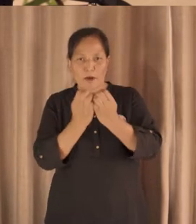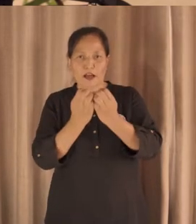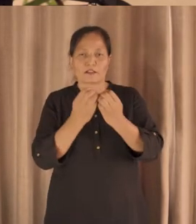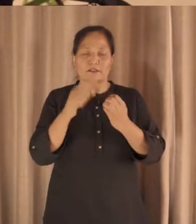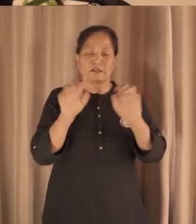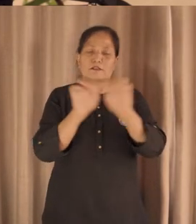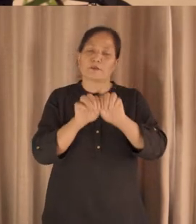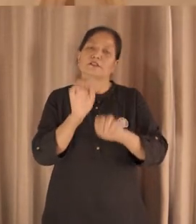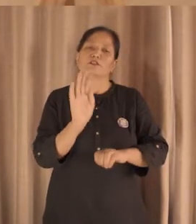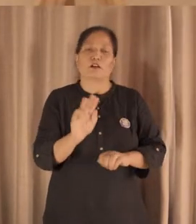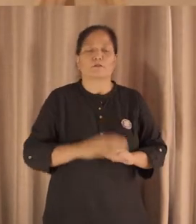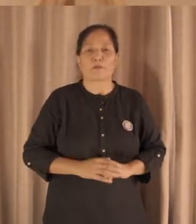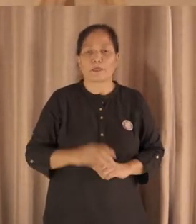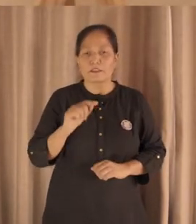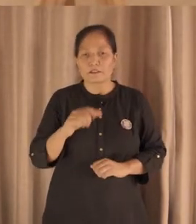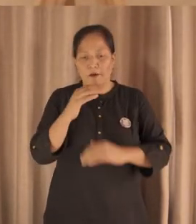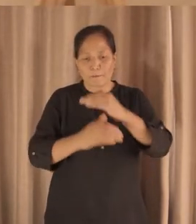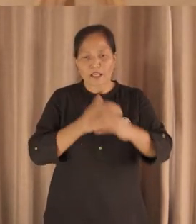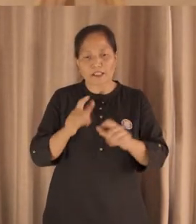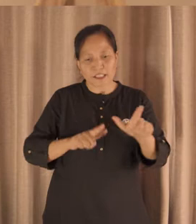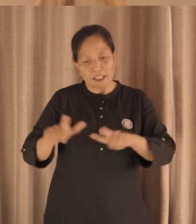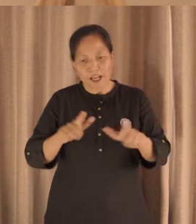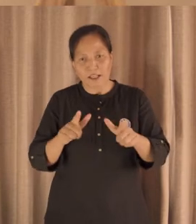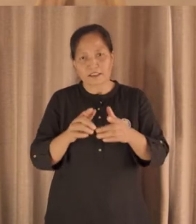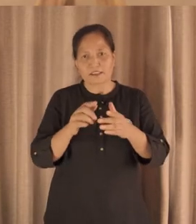We remember the situation, while the constitution was being promulgated in Kathmandu, people